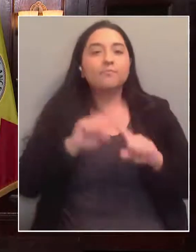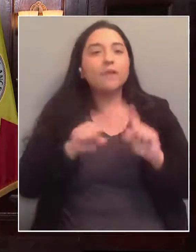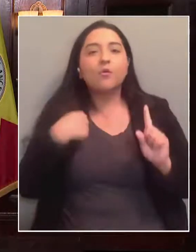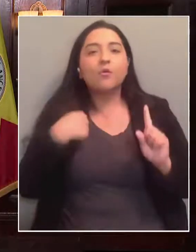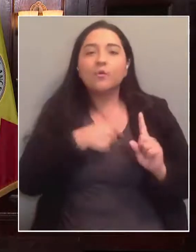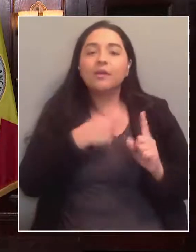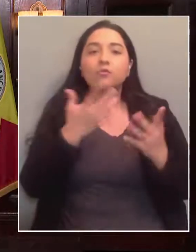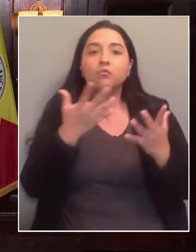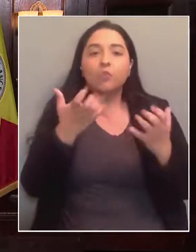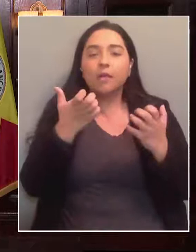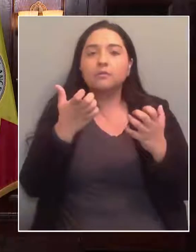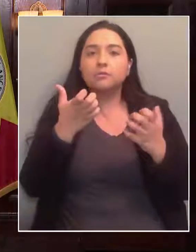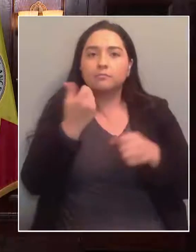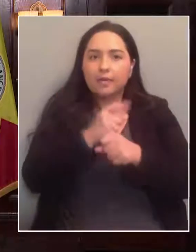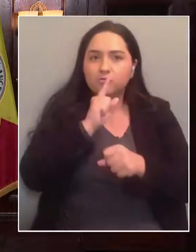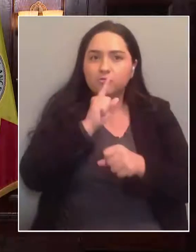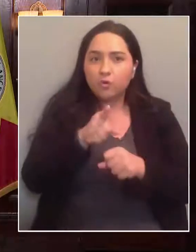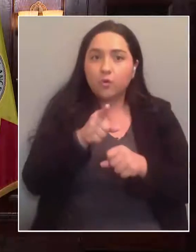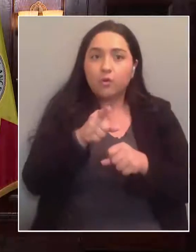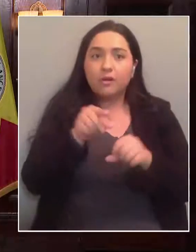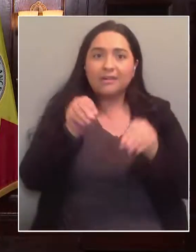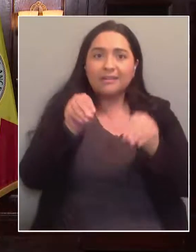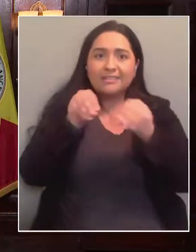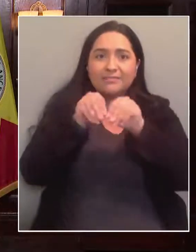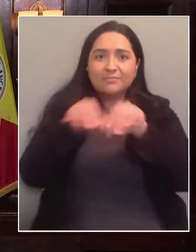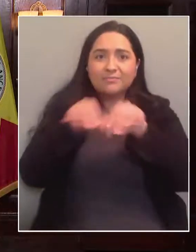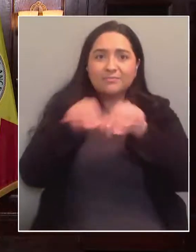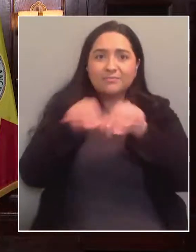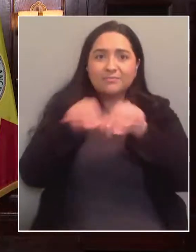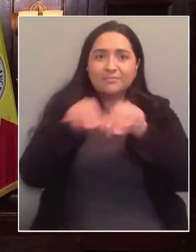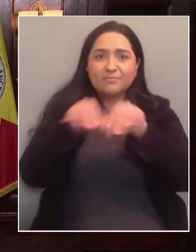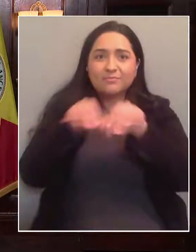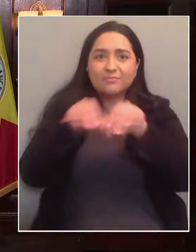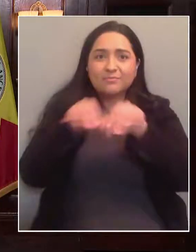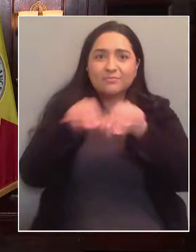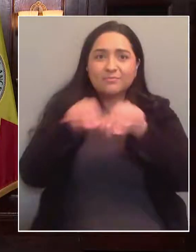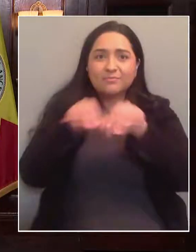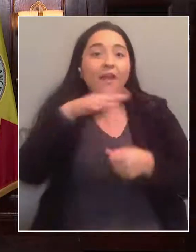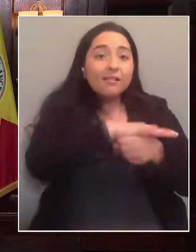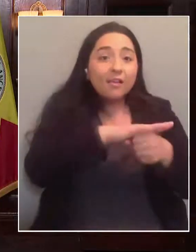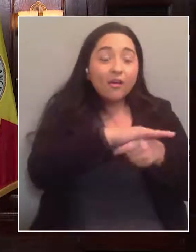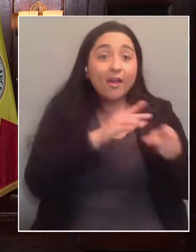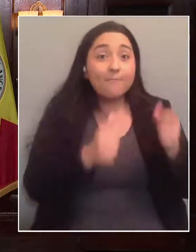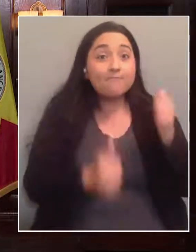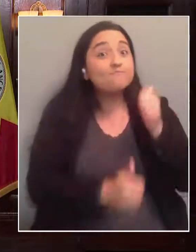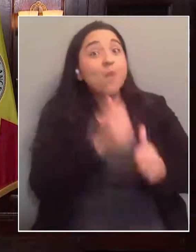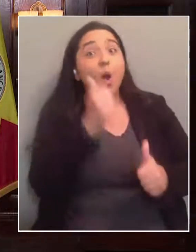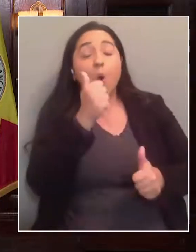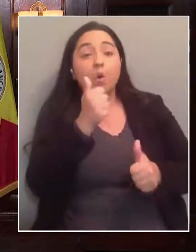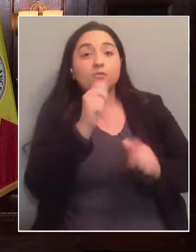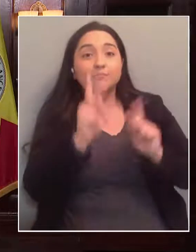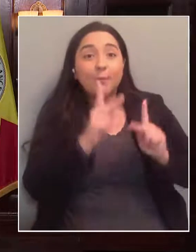SIX TIMES HIGHER SPREAD AND MAKING SURE THAT WE'RE ACCELERATING VACCINES WHERE PEOPLE ARE GETTING SICK. IN THE MEANTIME, LET'S FOLLOW